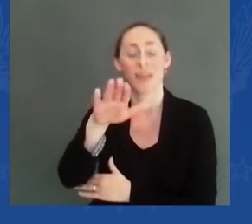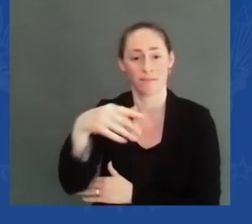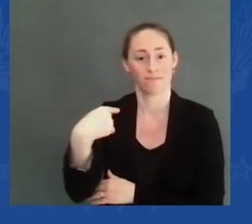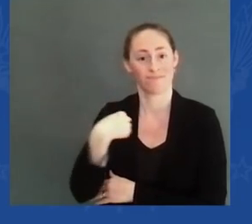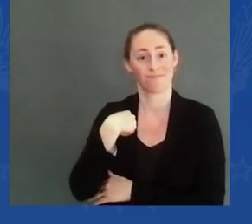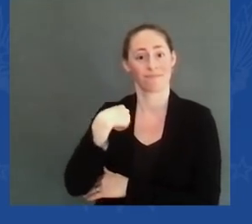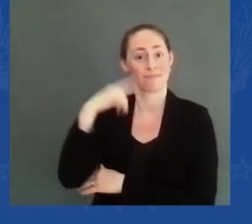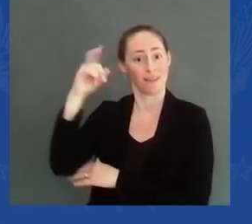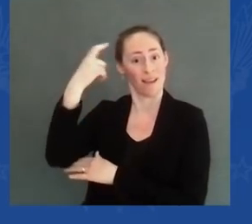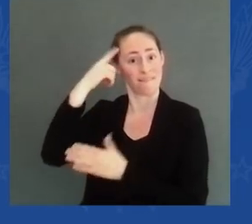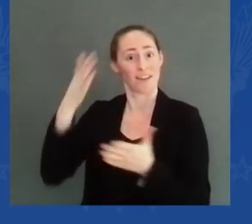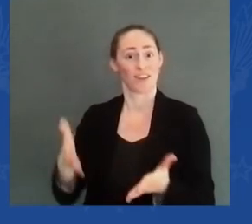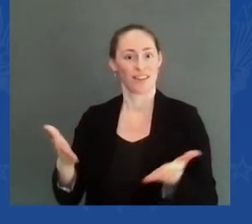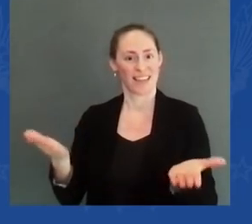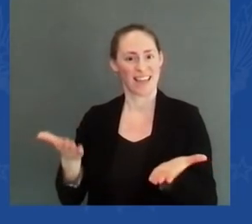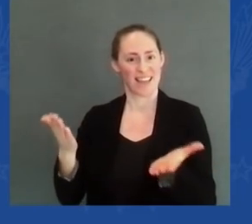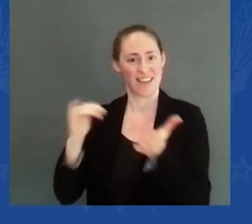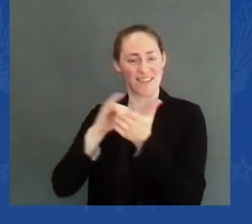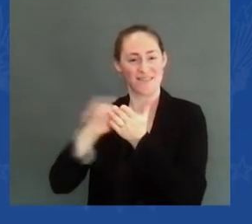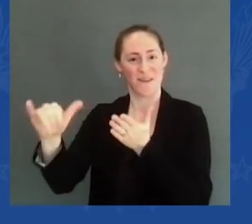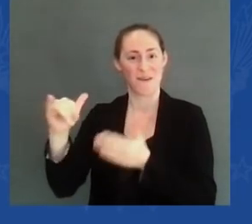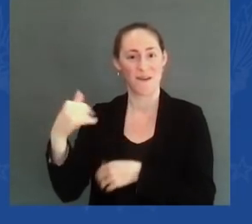and my third visit to the street